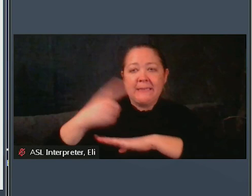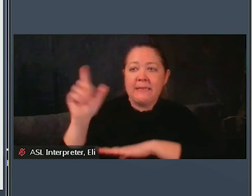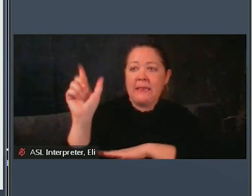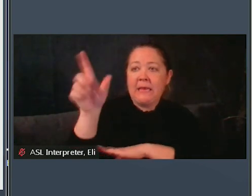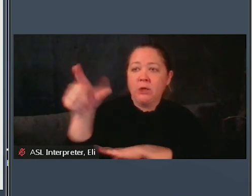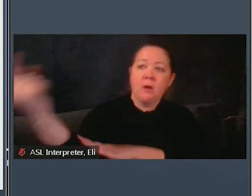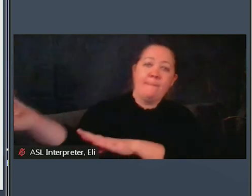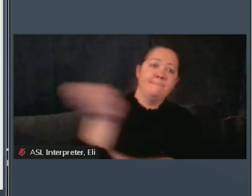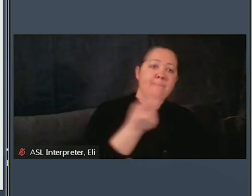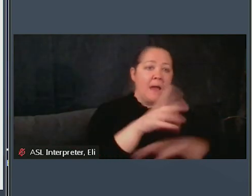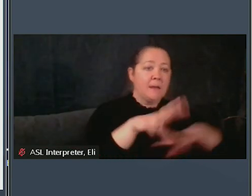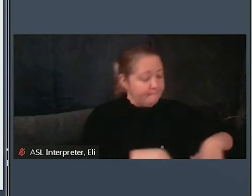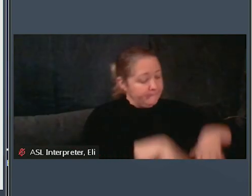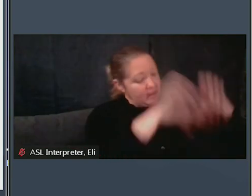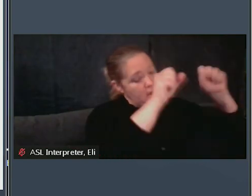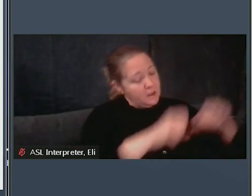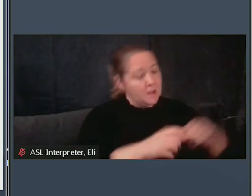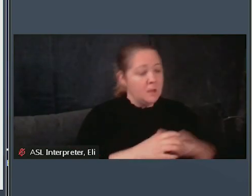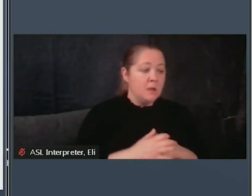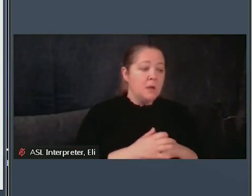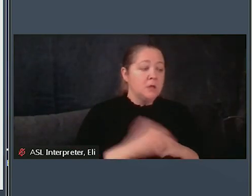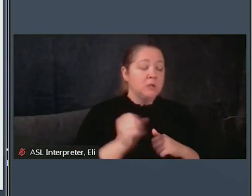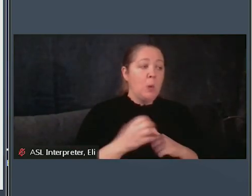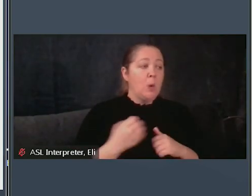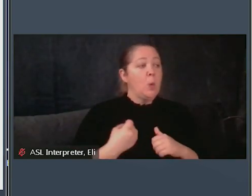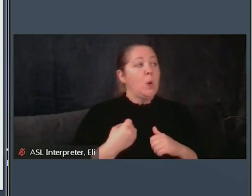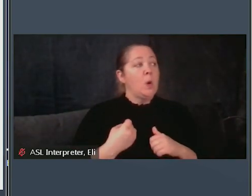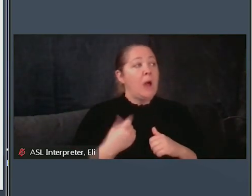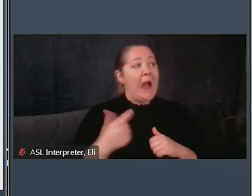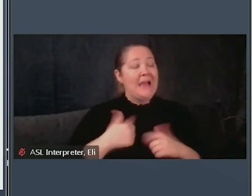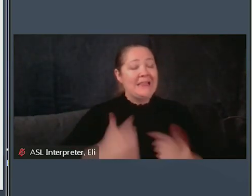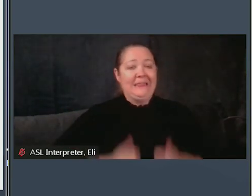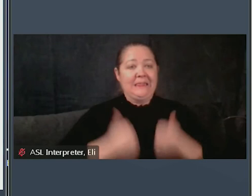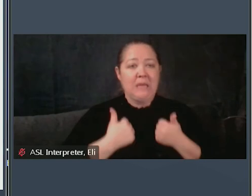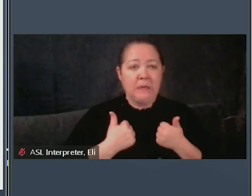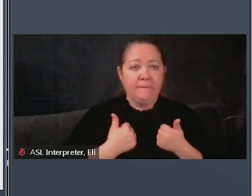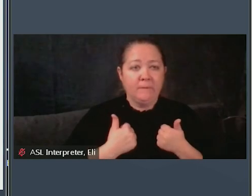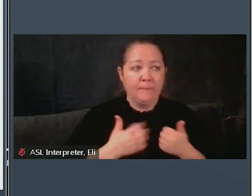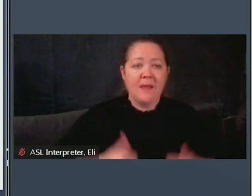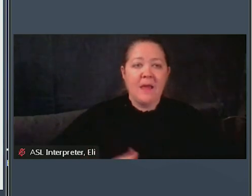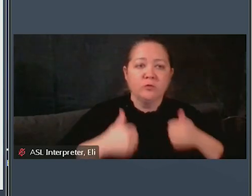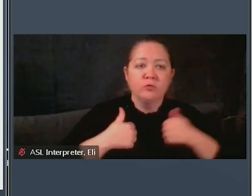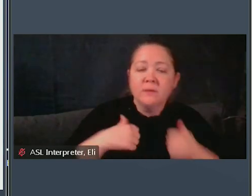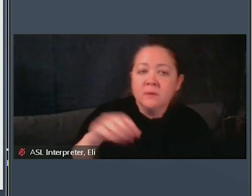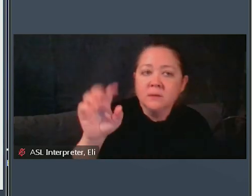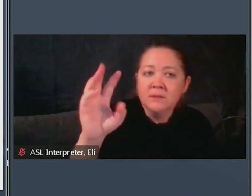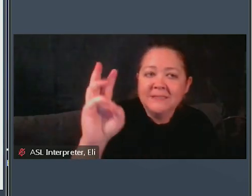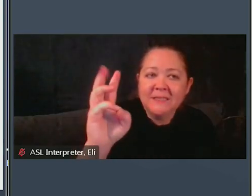to live in a community that, that state I lived, maybe my address is 66, one five chance plate.